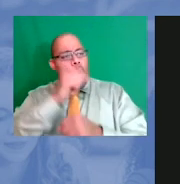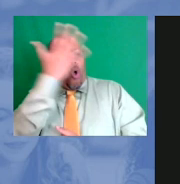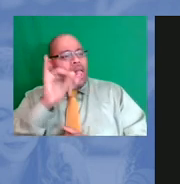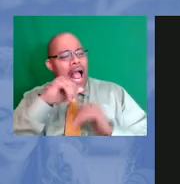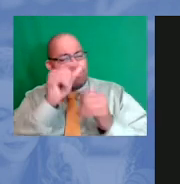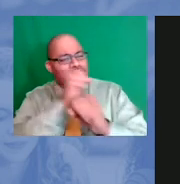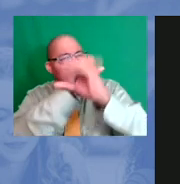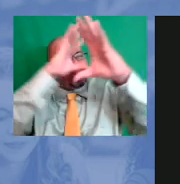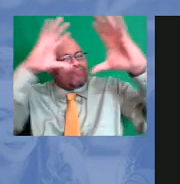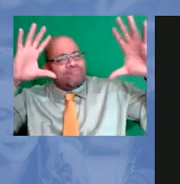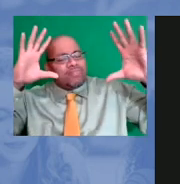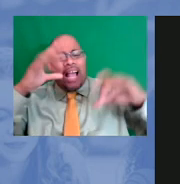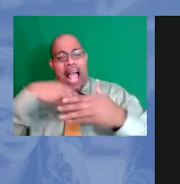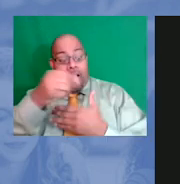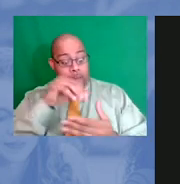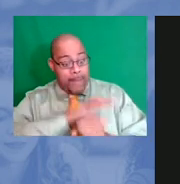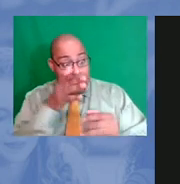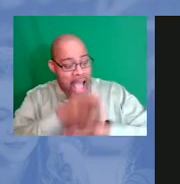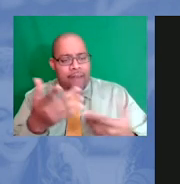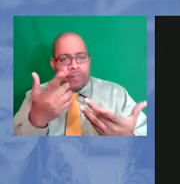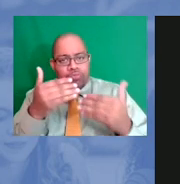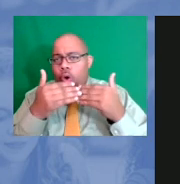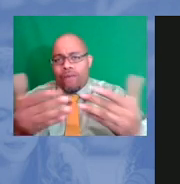THE PANDEMIC GOING FORWARD? >> SURE.